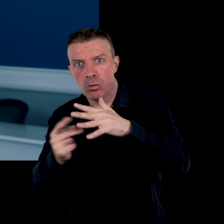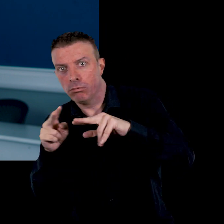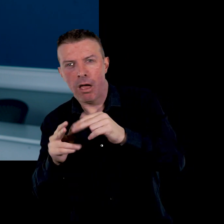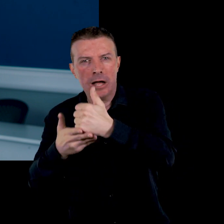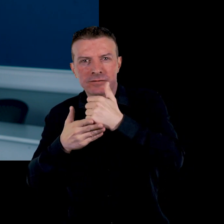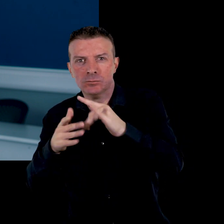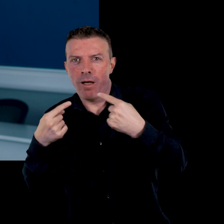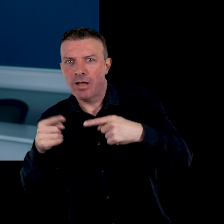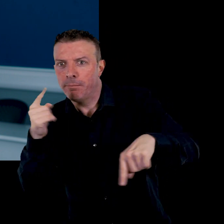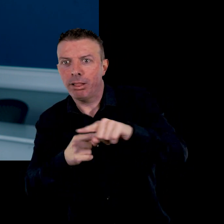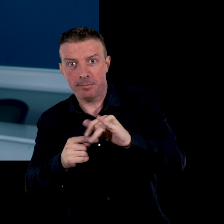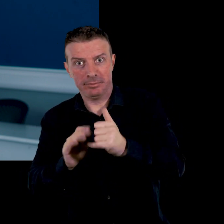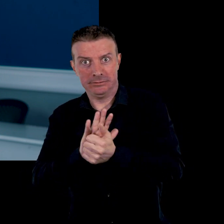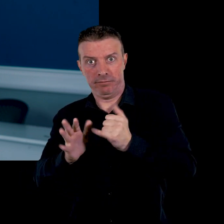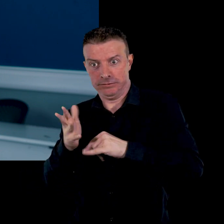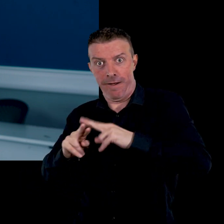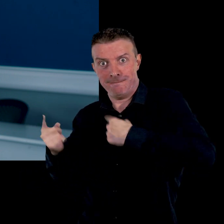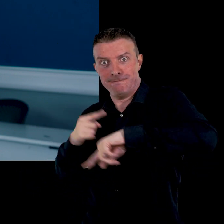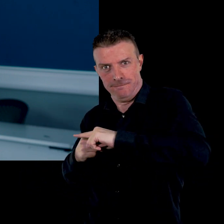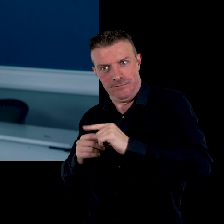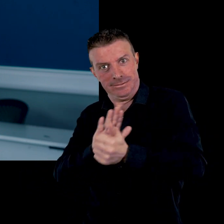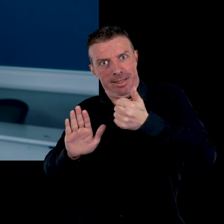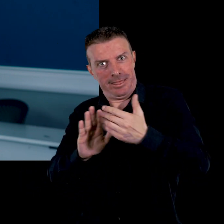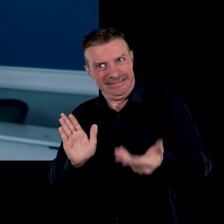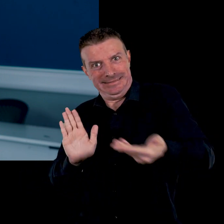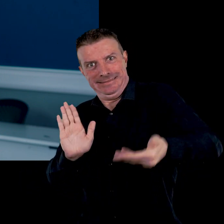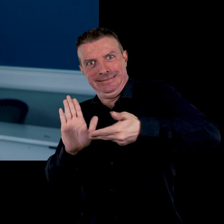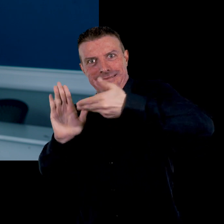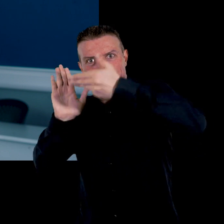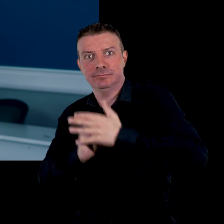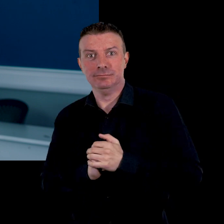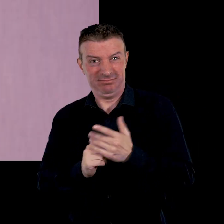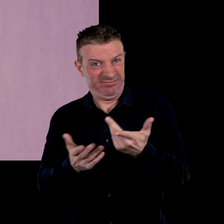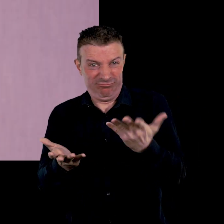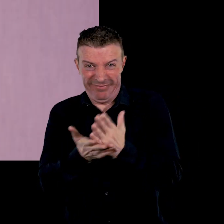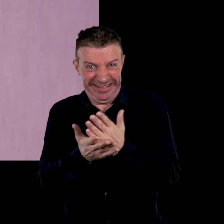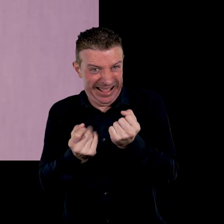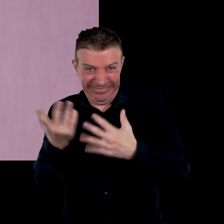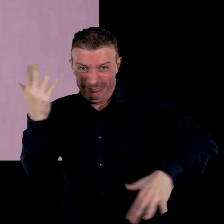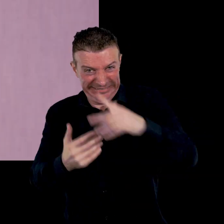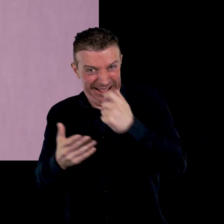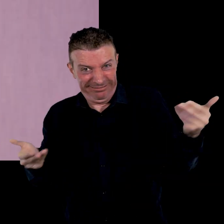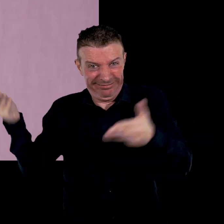or an area of advice to see what courses are available or how you can perhaps upskill your staff. There really is something everyone can do.